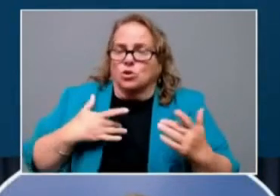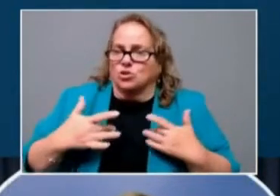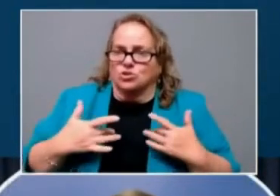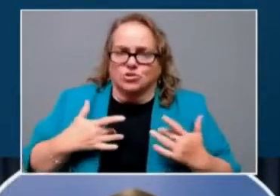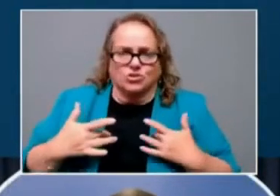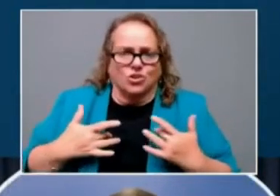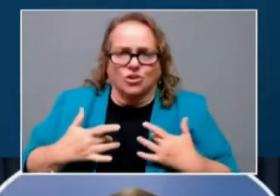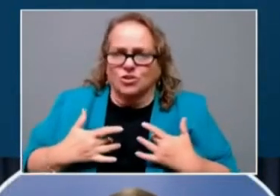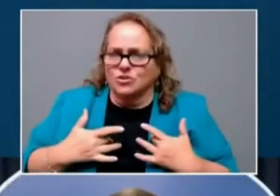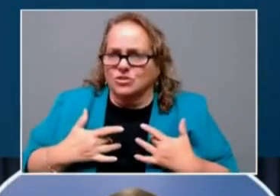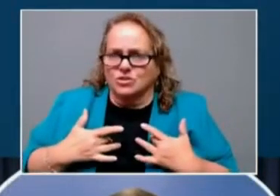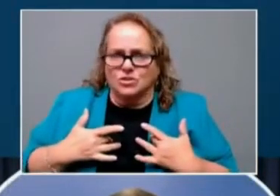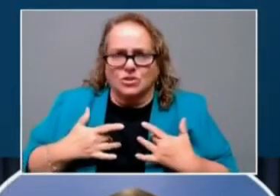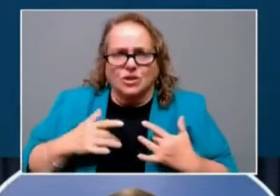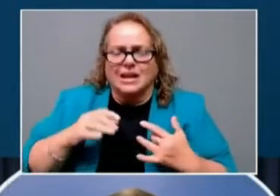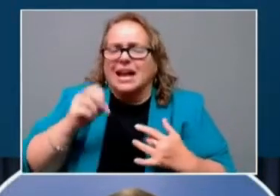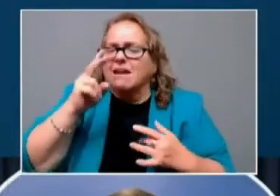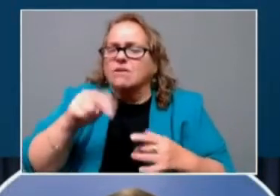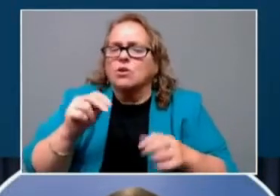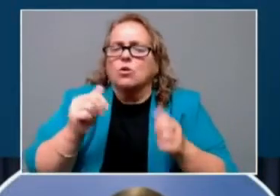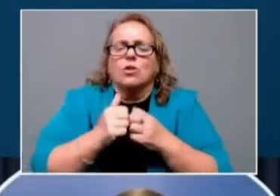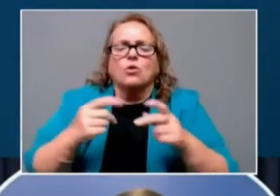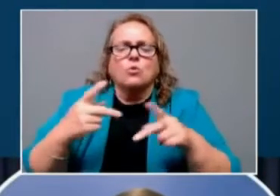with the worst side effects as covid.